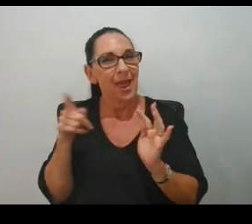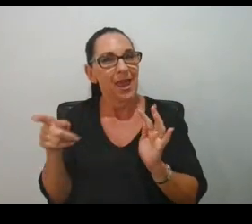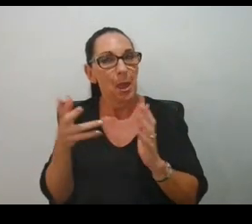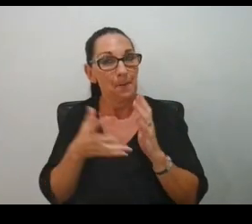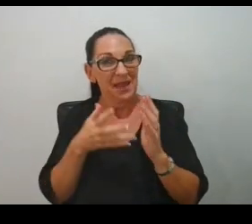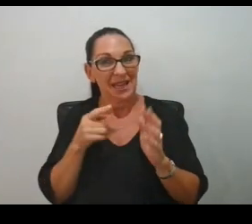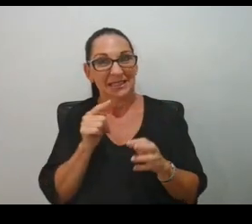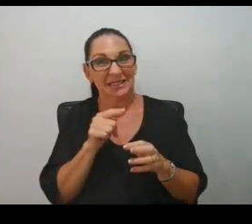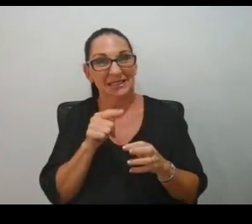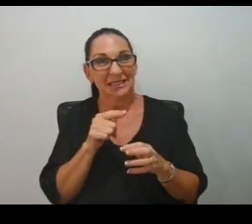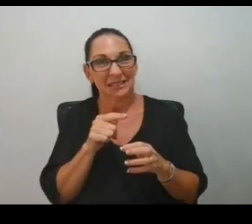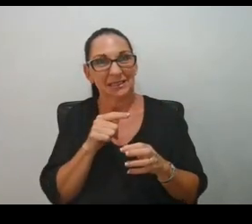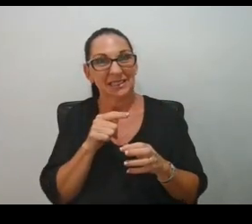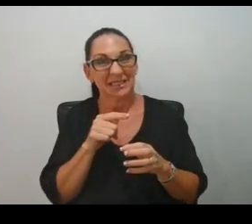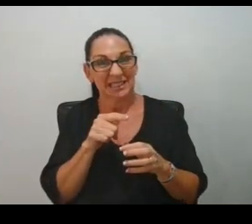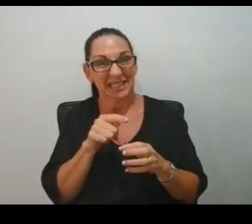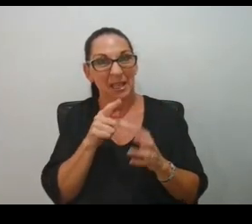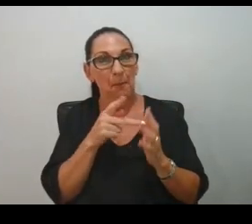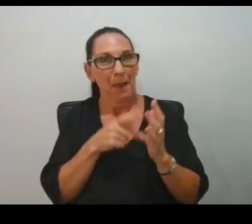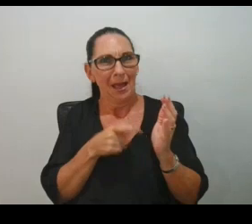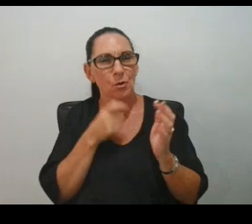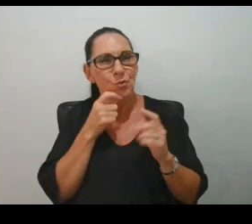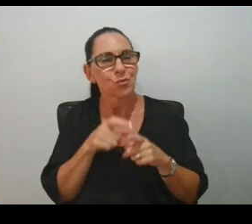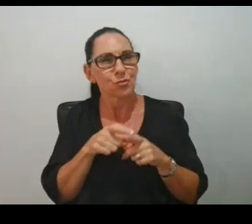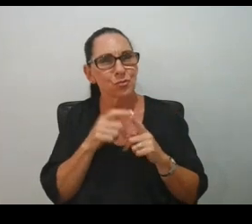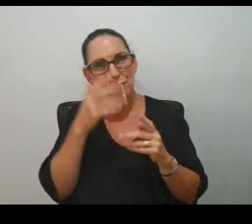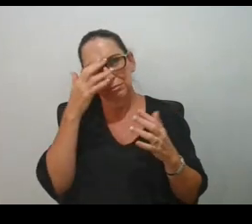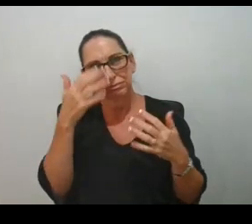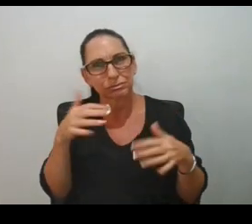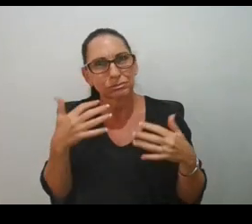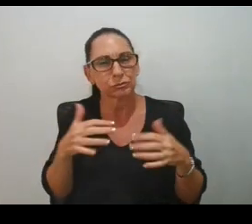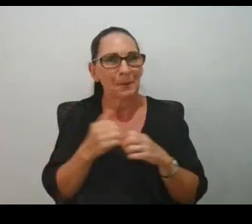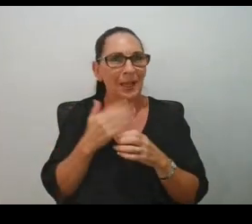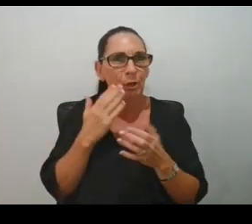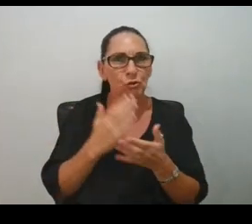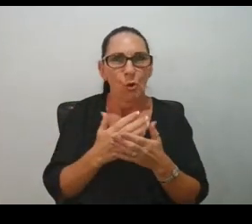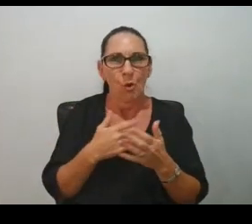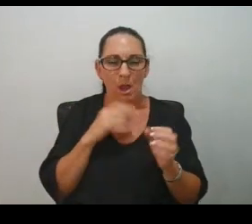find very difficult right in terms of making sure that we've got enough information to actually